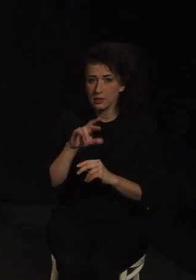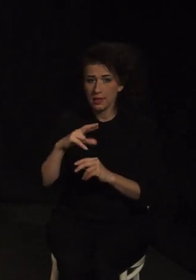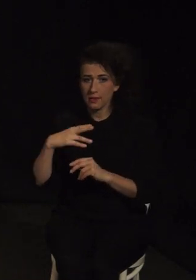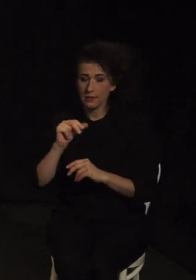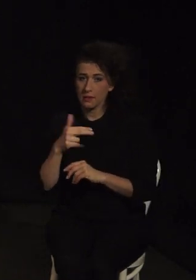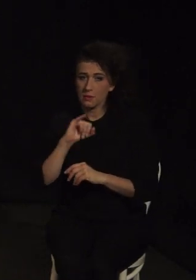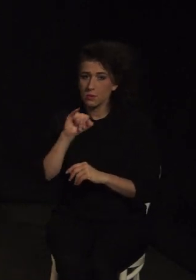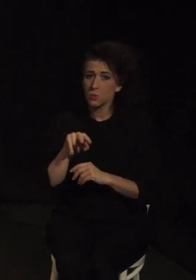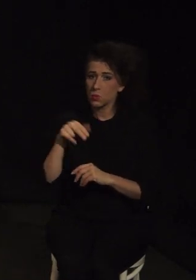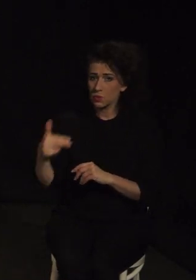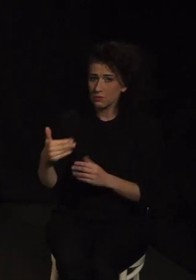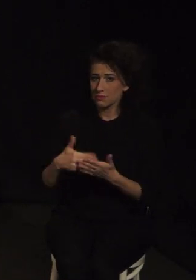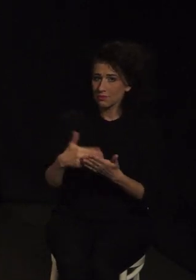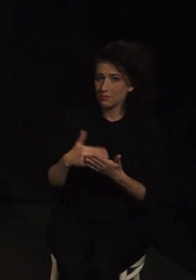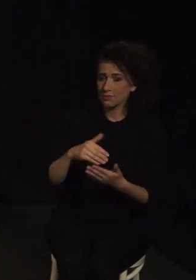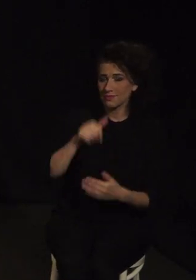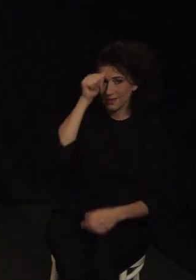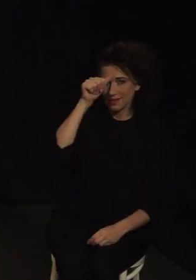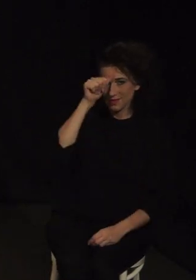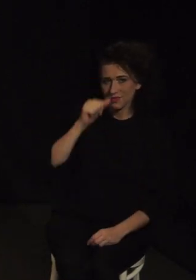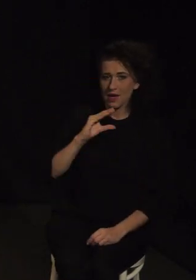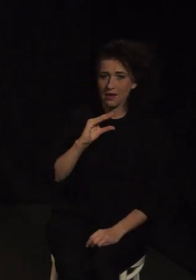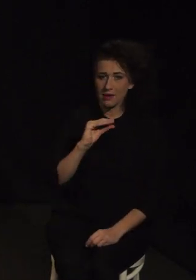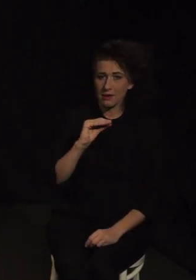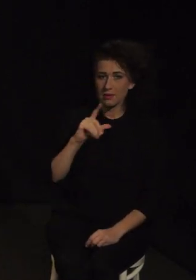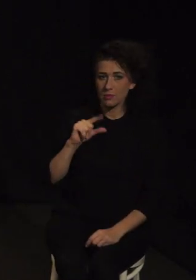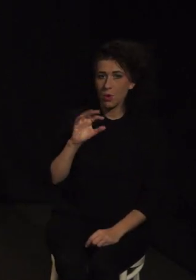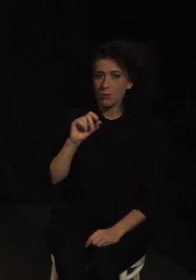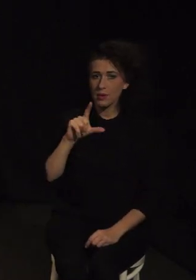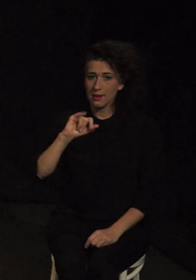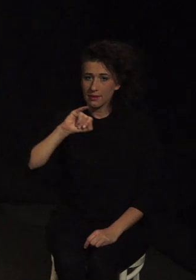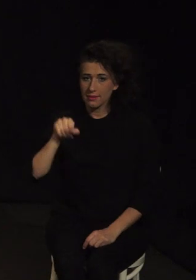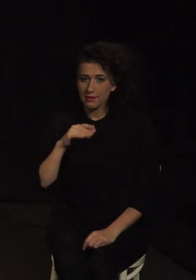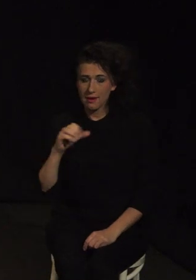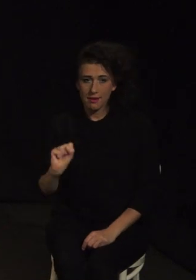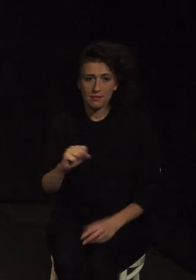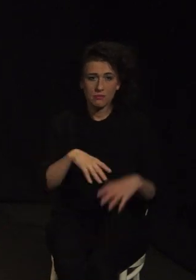This is an epic poem that was originally spoken,